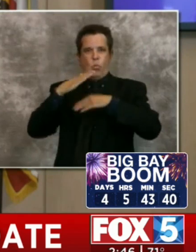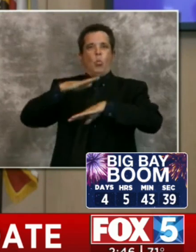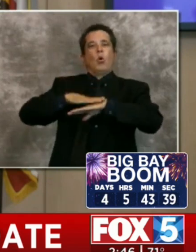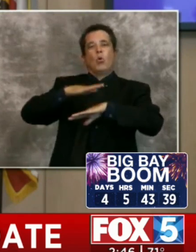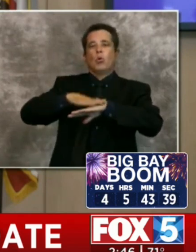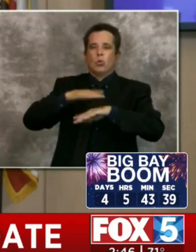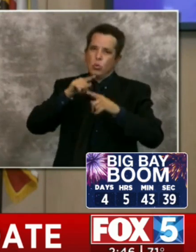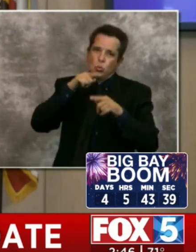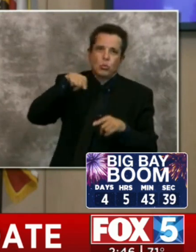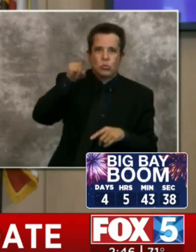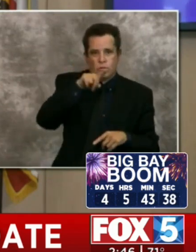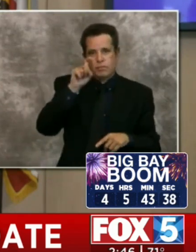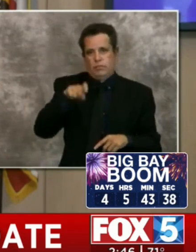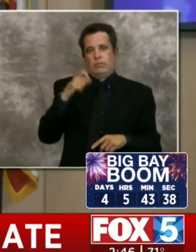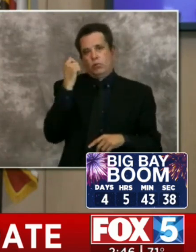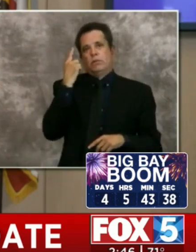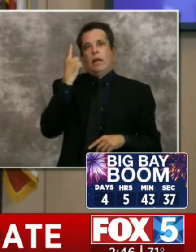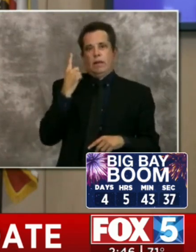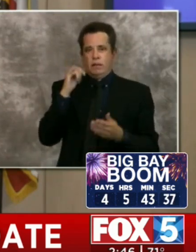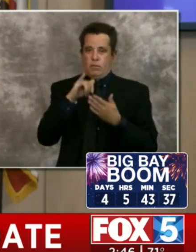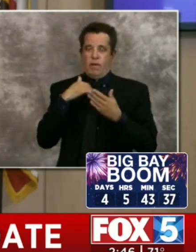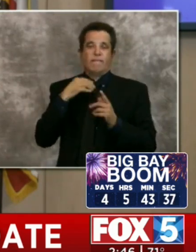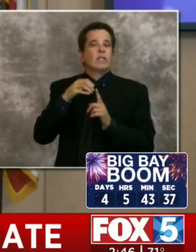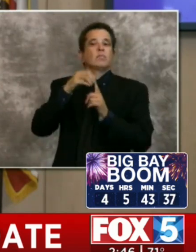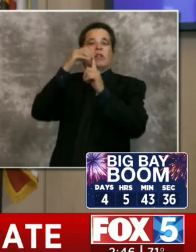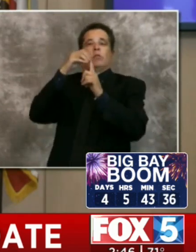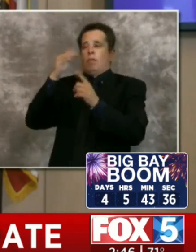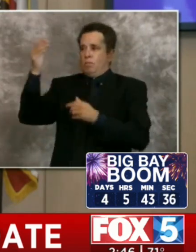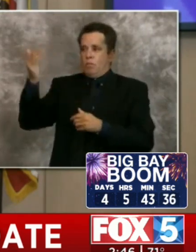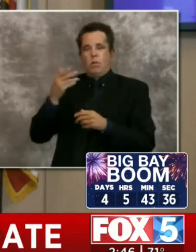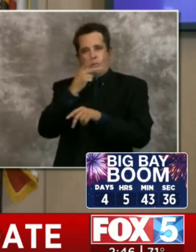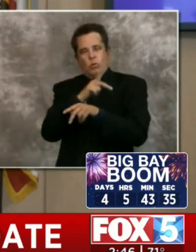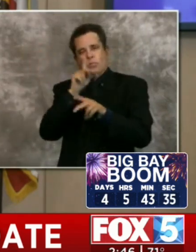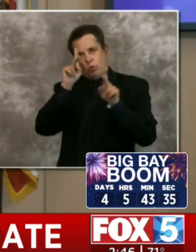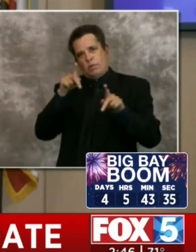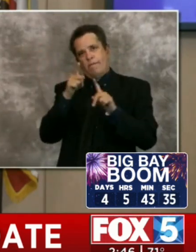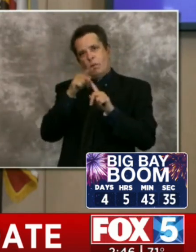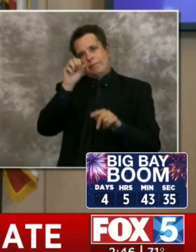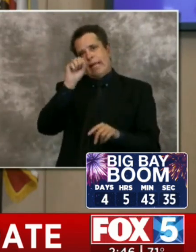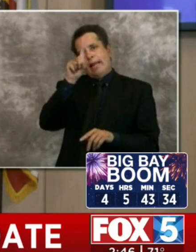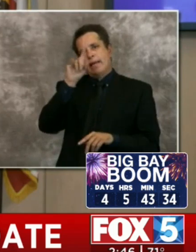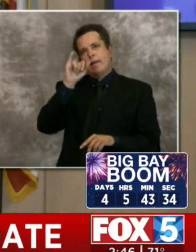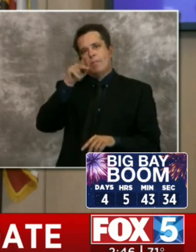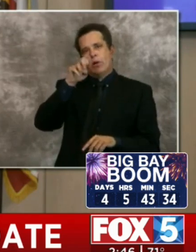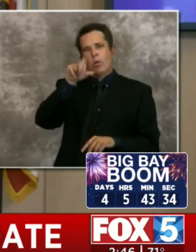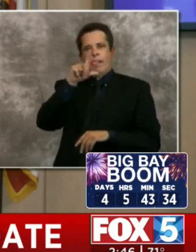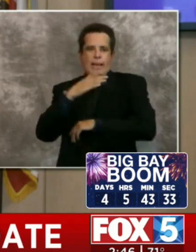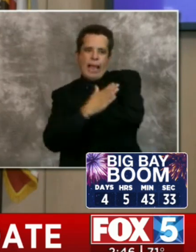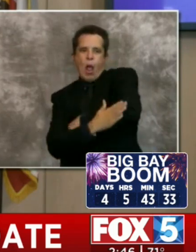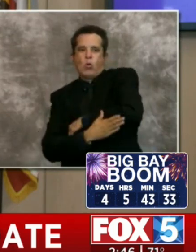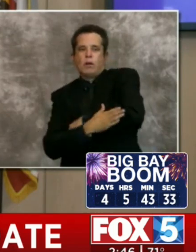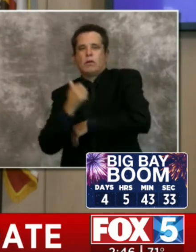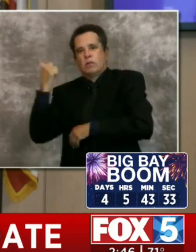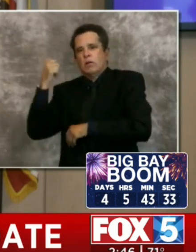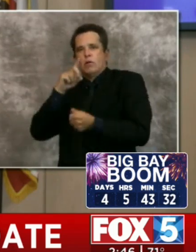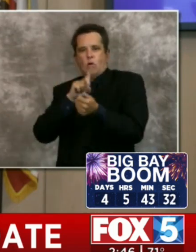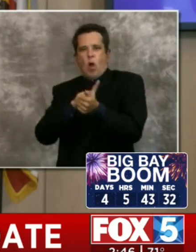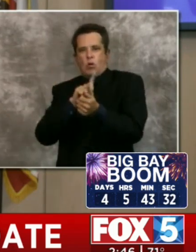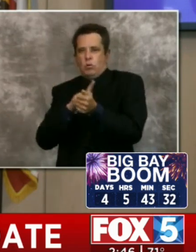COMMUNITY. WE OFTEN JUST TALK ABOUT THE VIRUS AND THE NUMBERS WITHOUT REALLY GETTING TO UNDERSTAND. THAT'S WHY TODAY WE HAVE A SPECIAL GUESTS